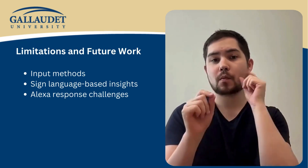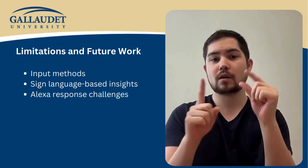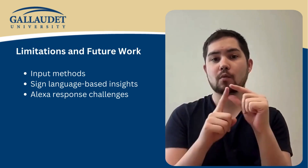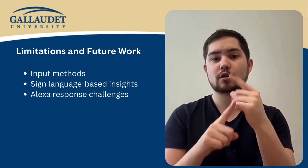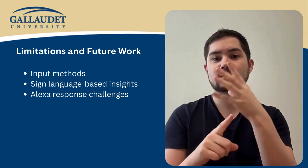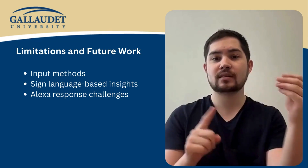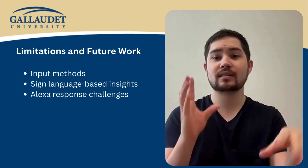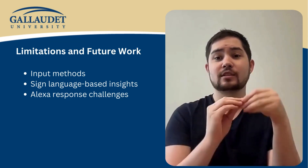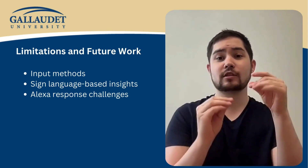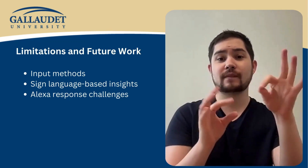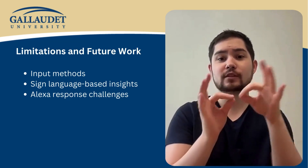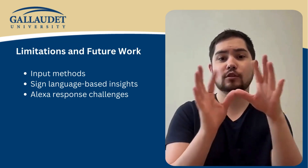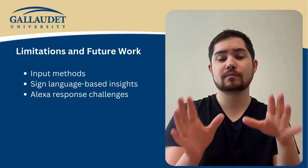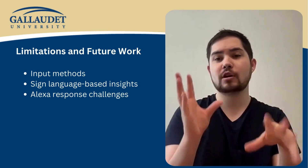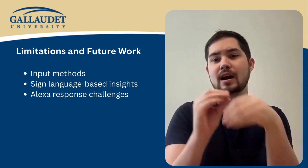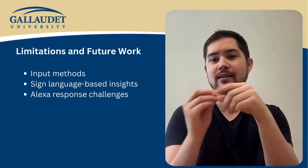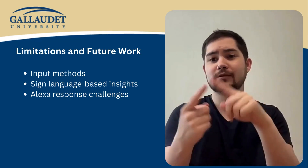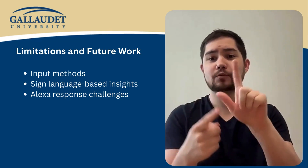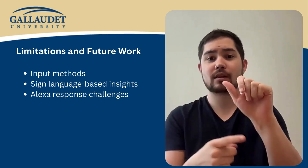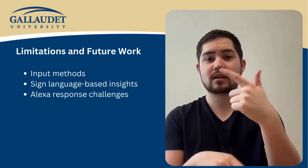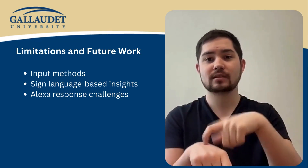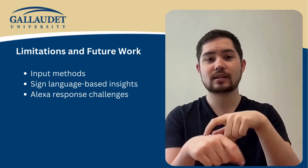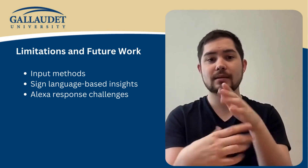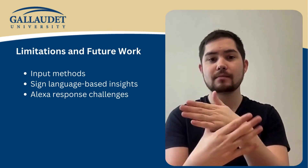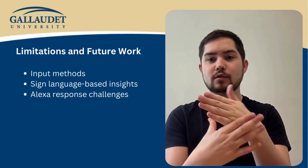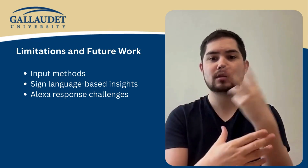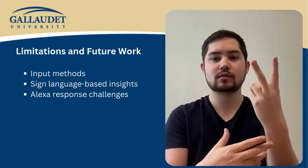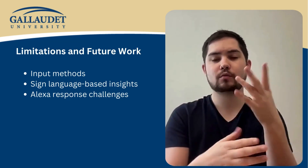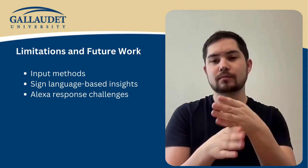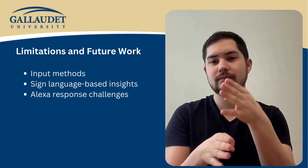English-based wake word and the addition of an interpreter adds to the lag time